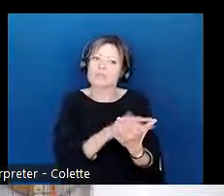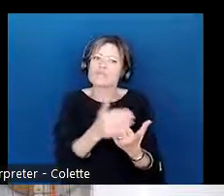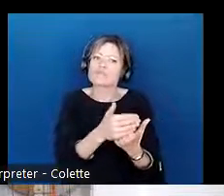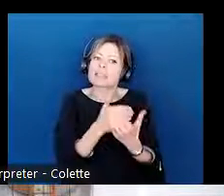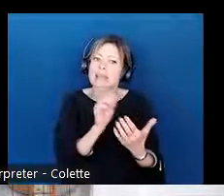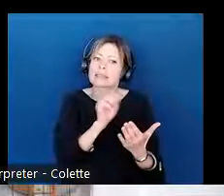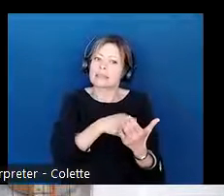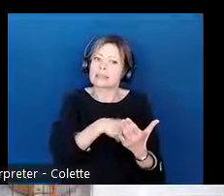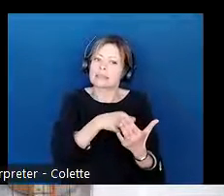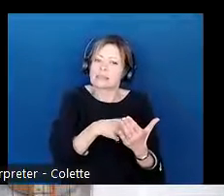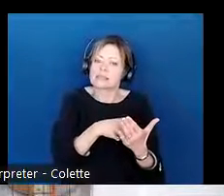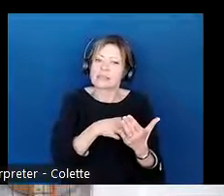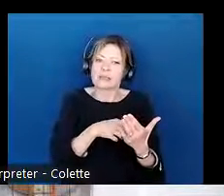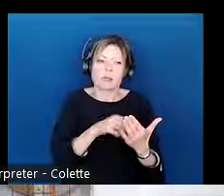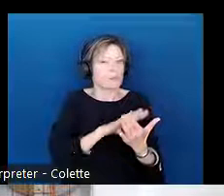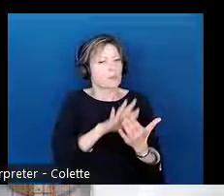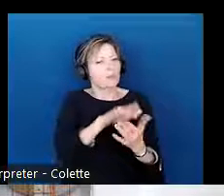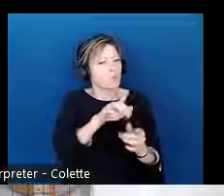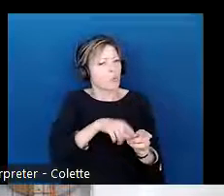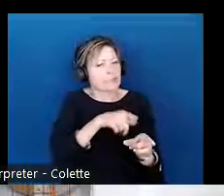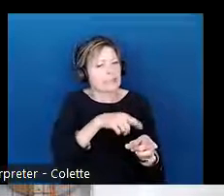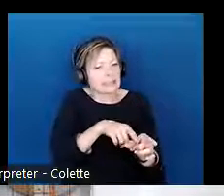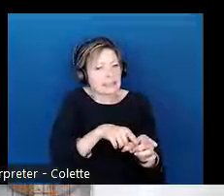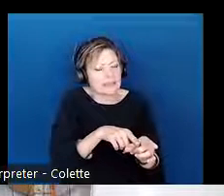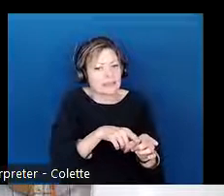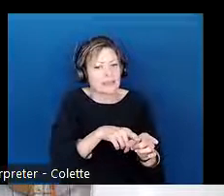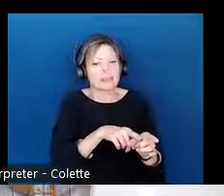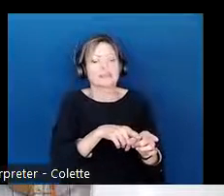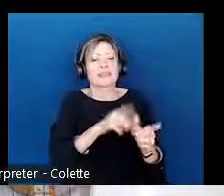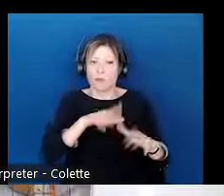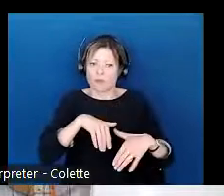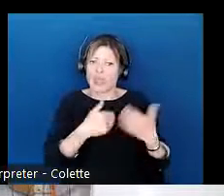wouldn't be for like years but for the duration of the exhibition they've been absolutely fine